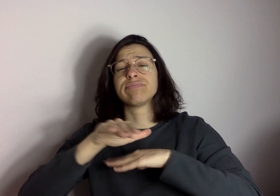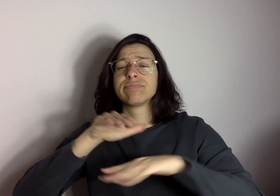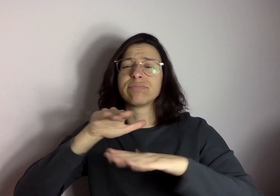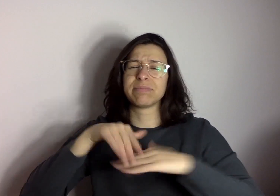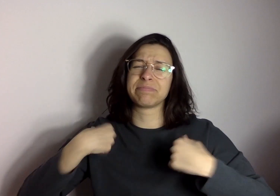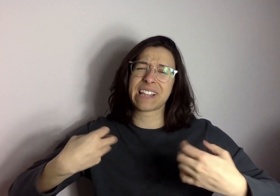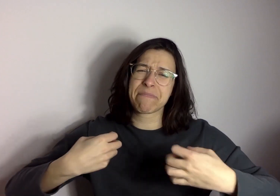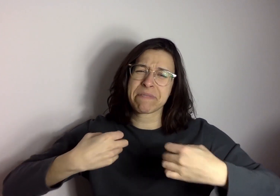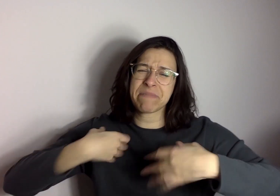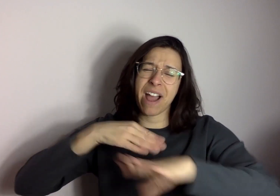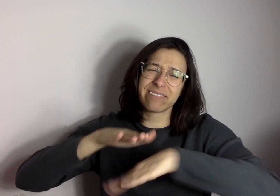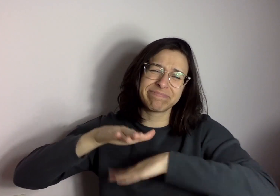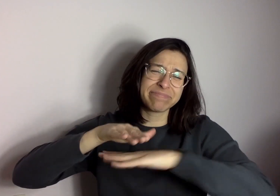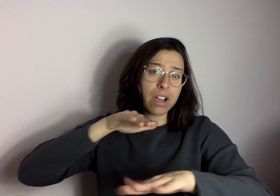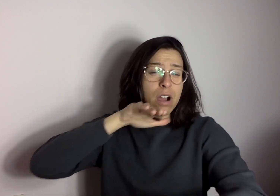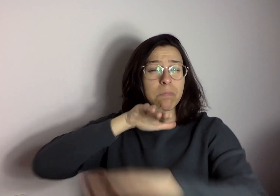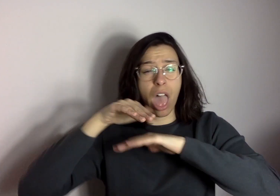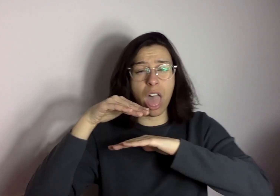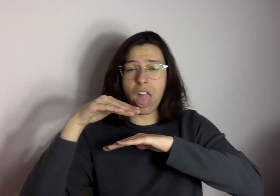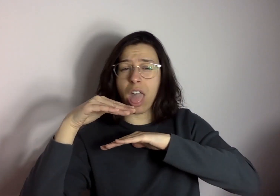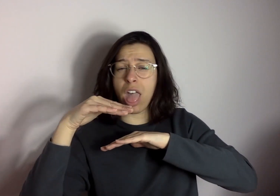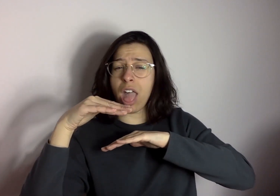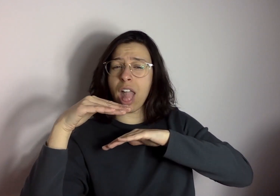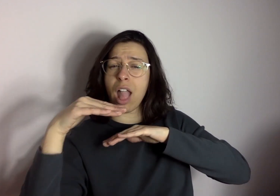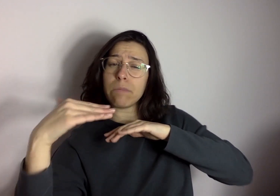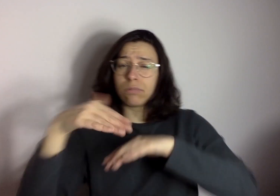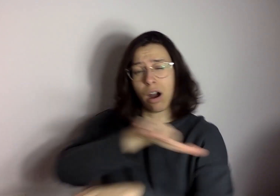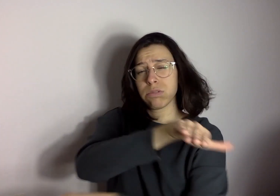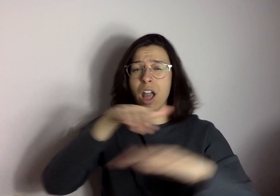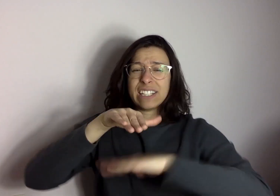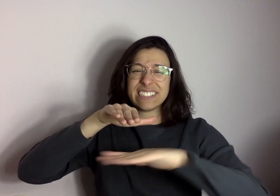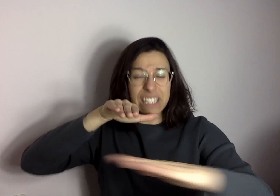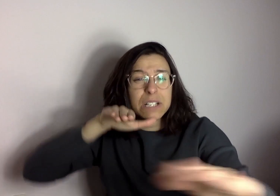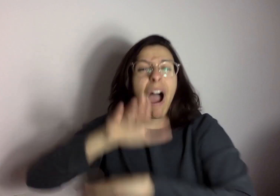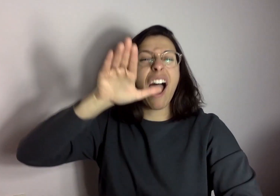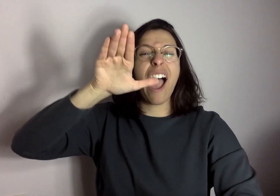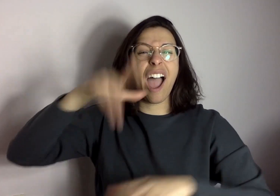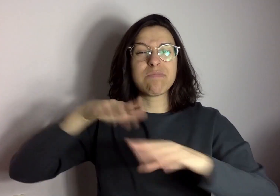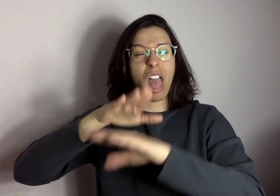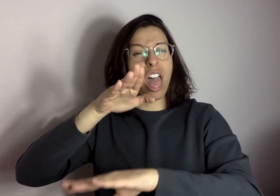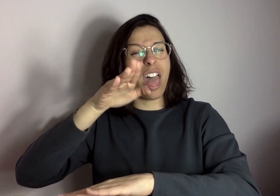*it is driving* *exhaust* *the car slides to the right* *bump on the road*